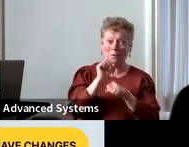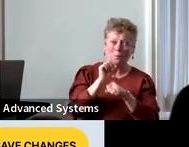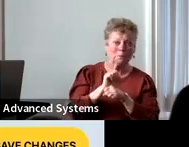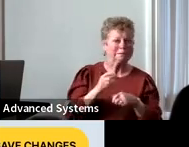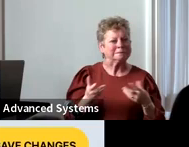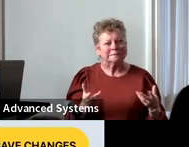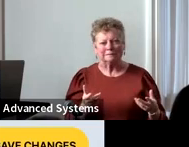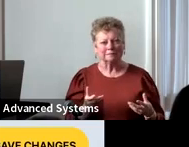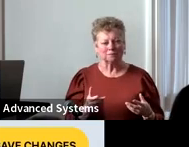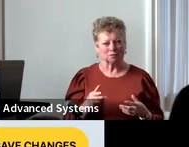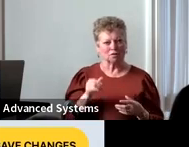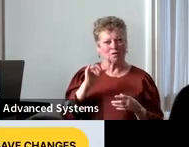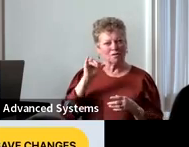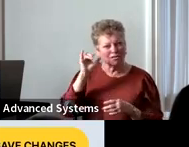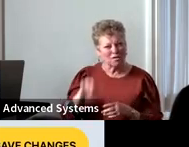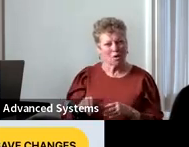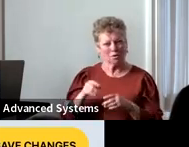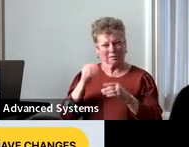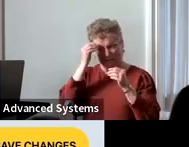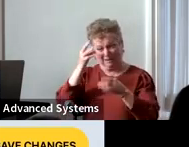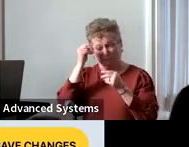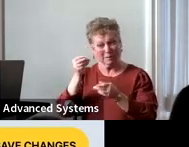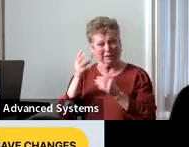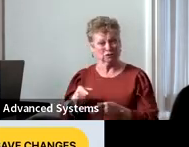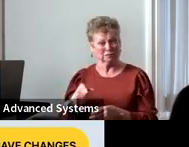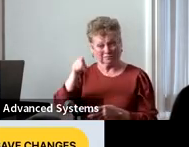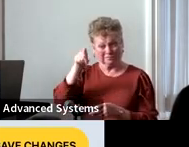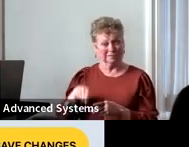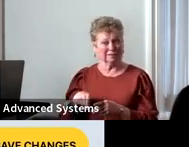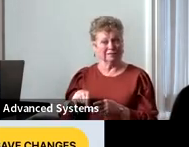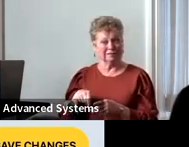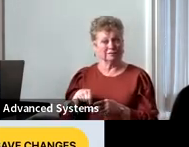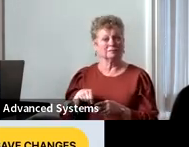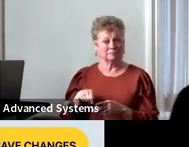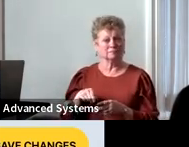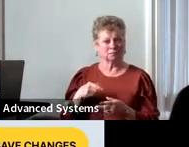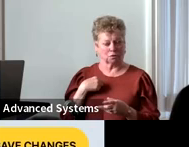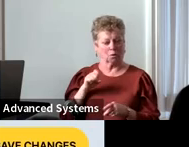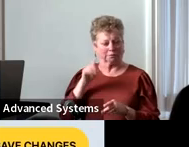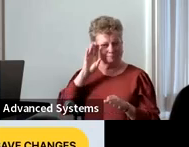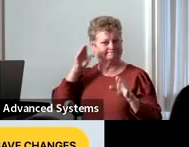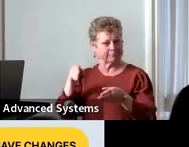Those are statistically reliable bits of information for us to be paying attention to.